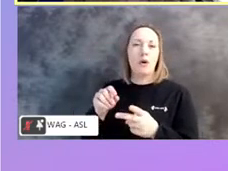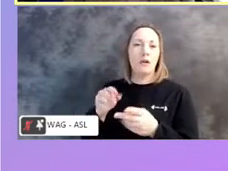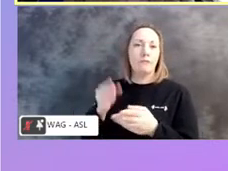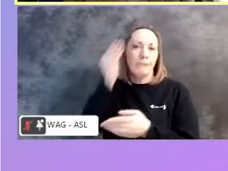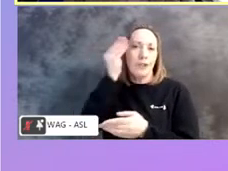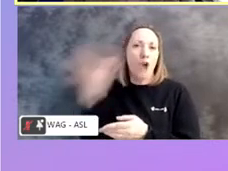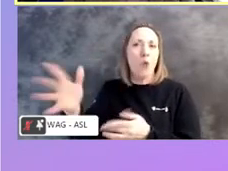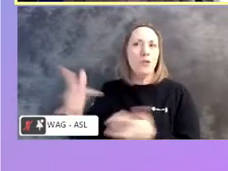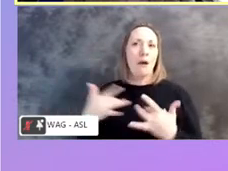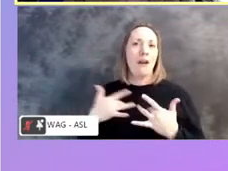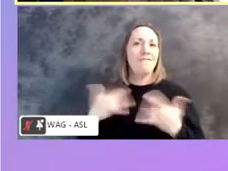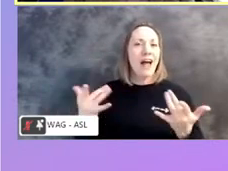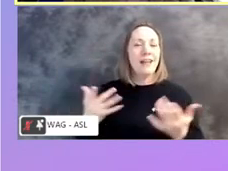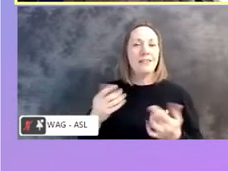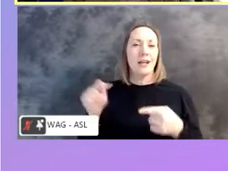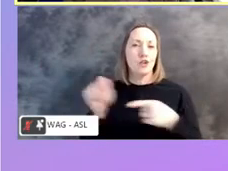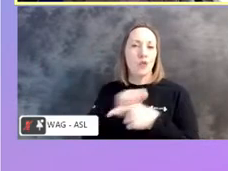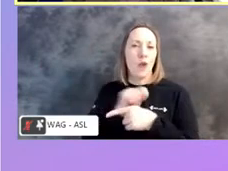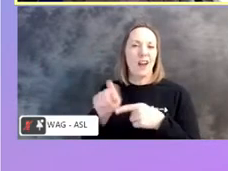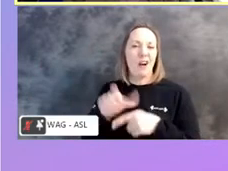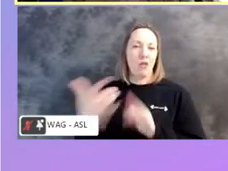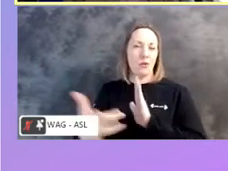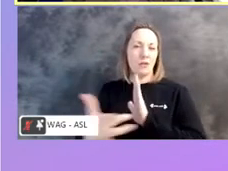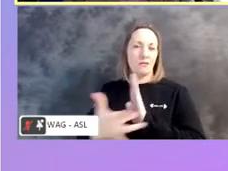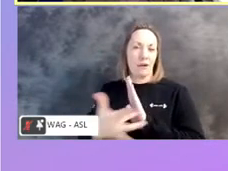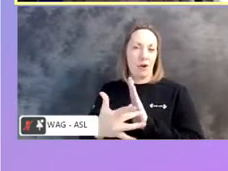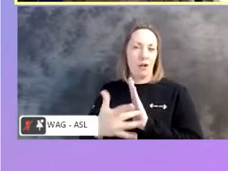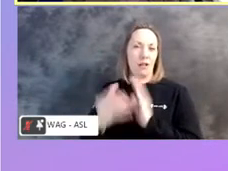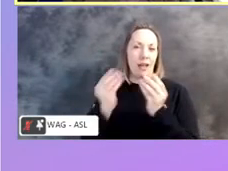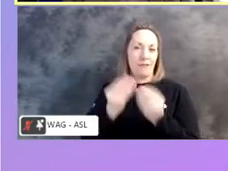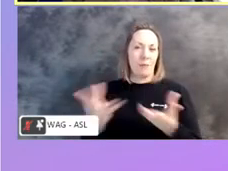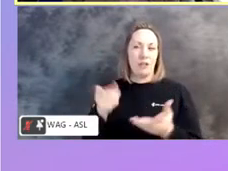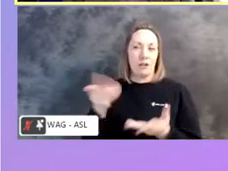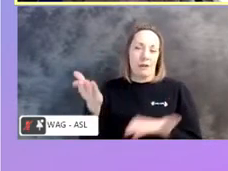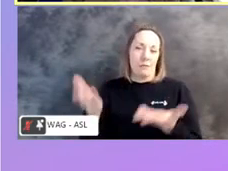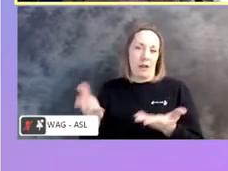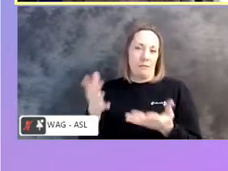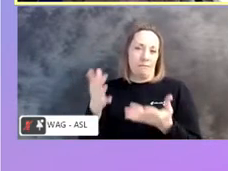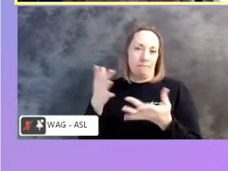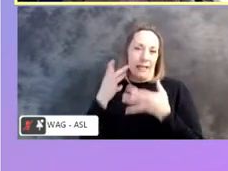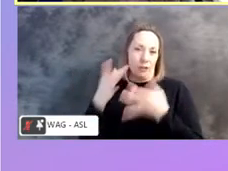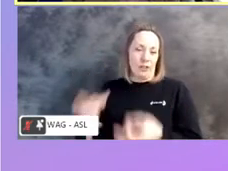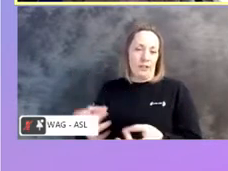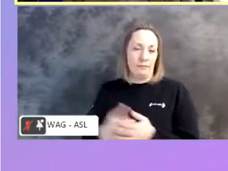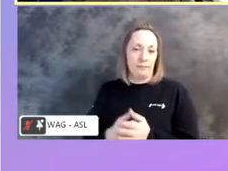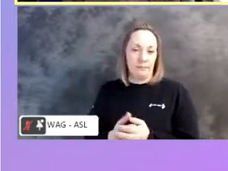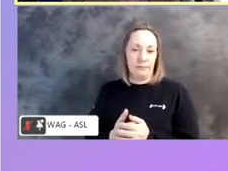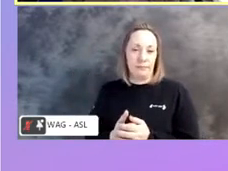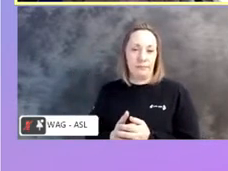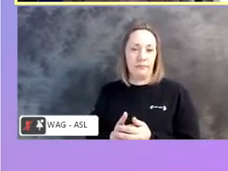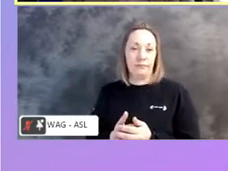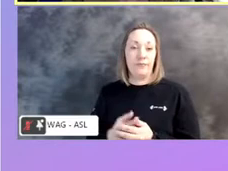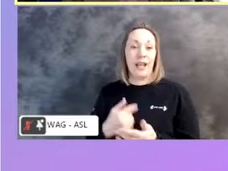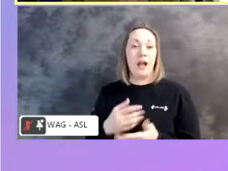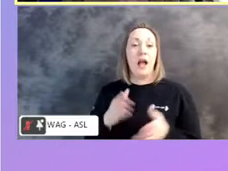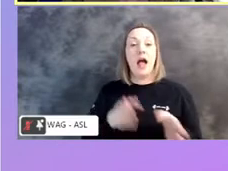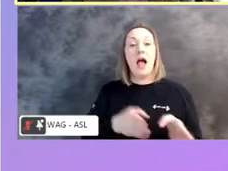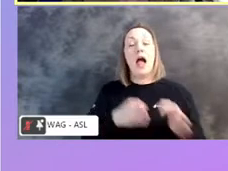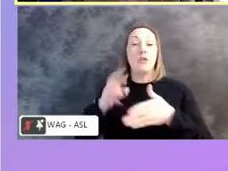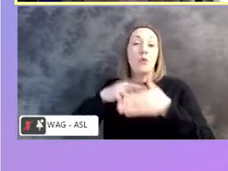communicate with with our public bodies. For us to send them out notices about events